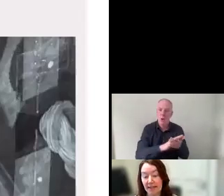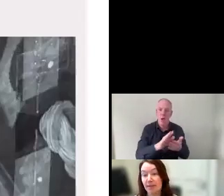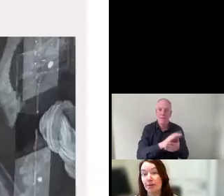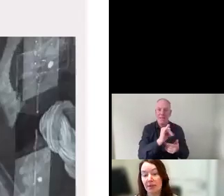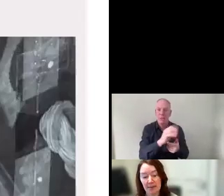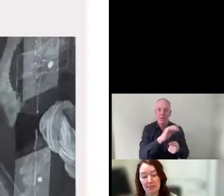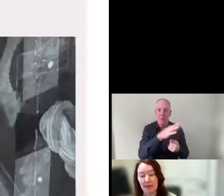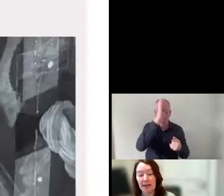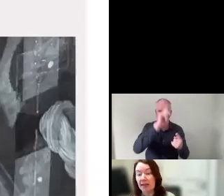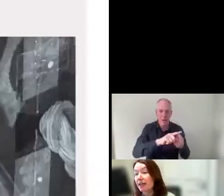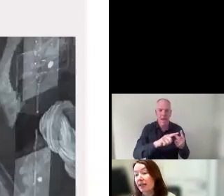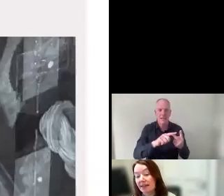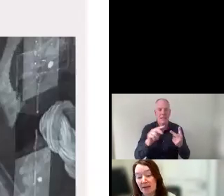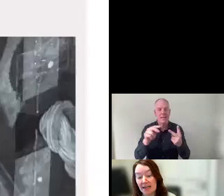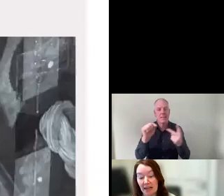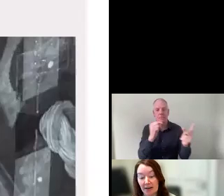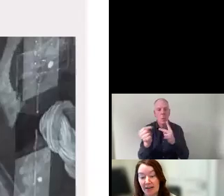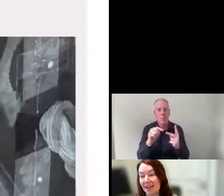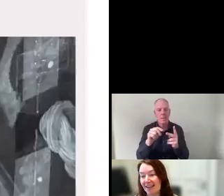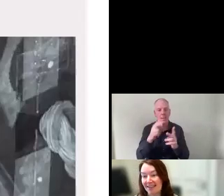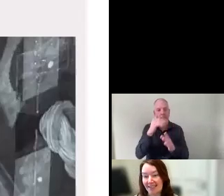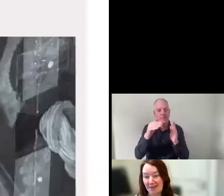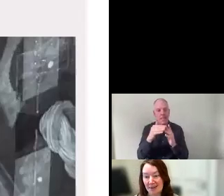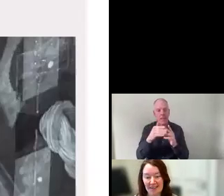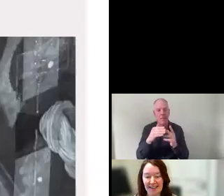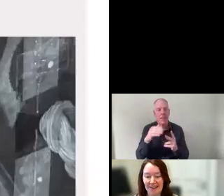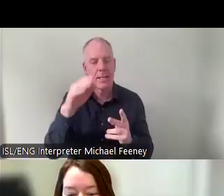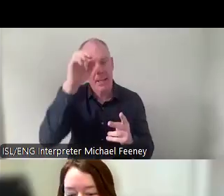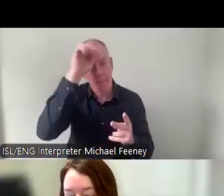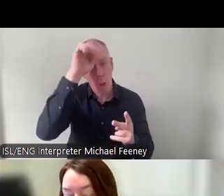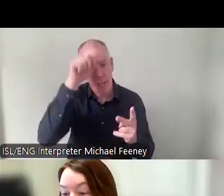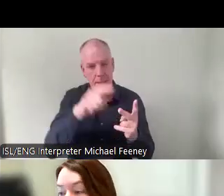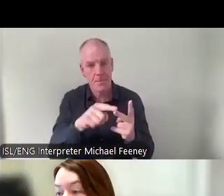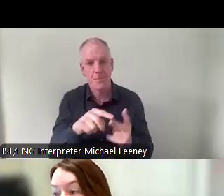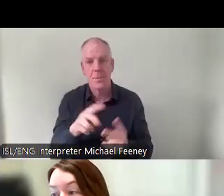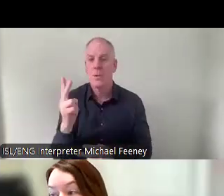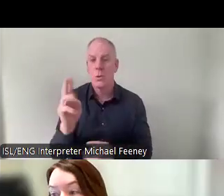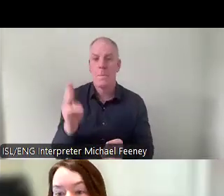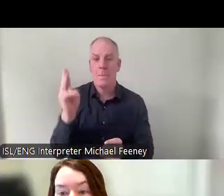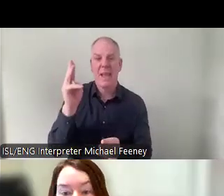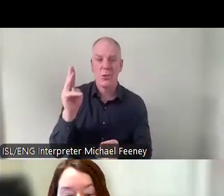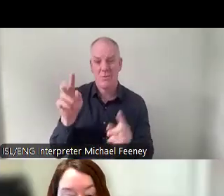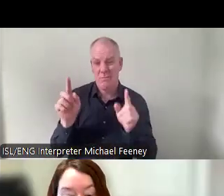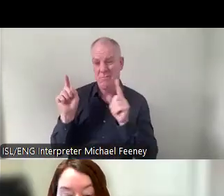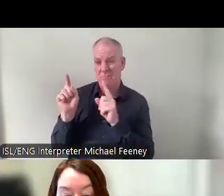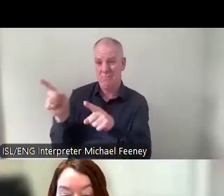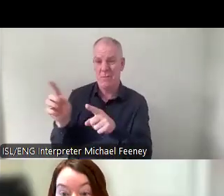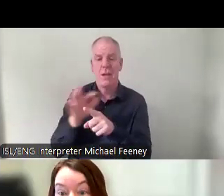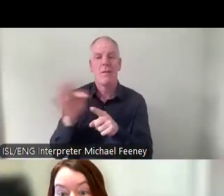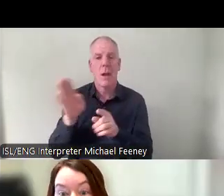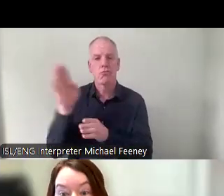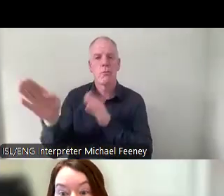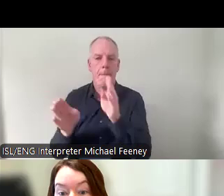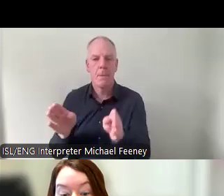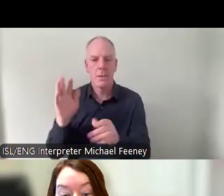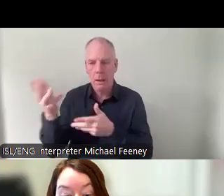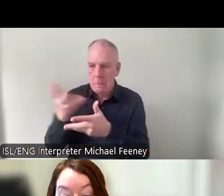Dispute at the Temple in the Gemaldegalerie in Berlin. And these two images here from our our trip there, where we were able to consult with colleagues there about that